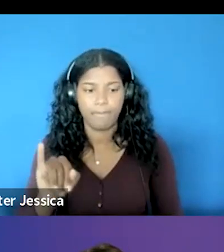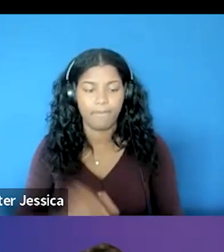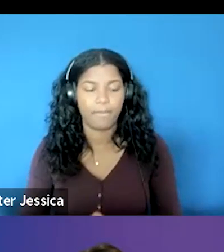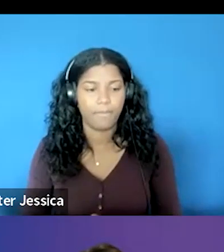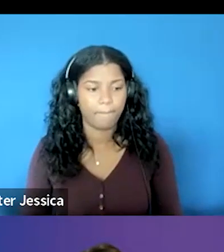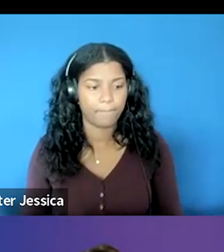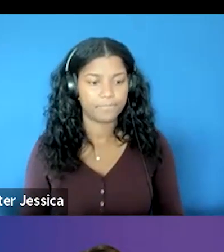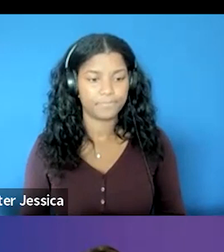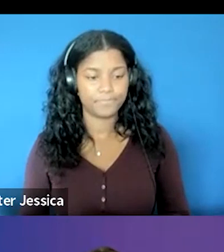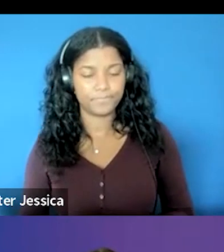Colette St. Mary: I'd like to comment on that.